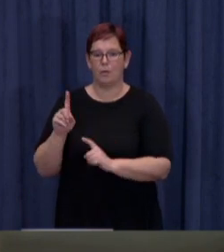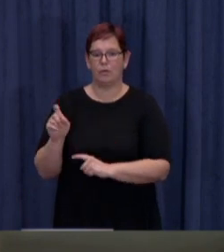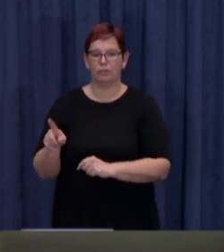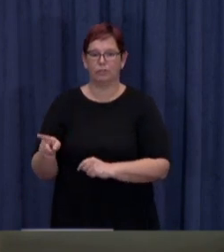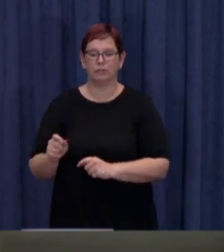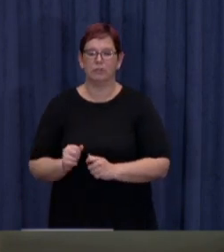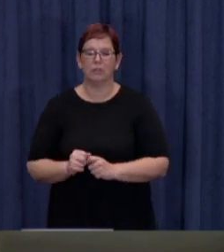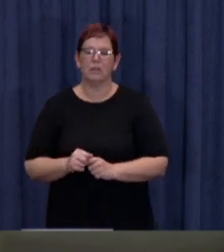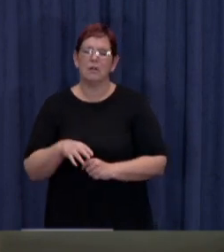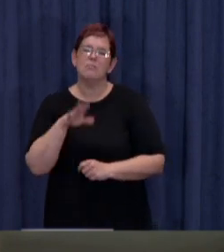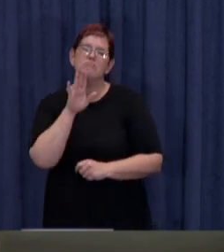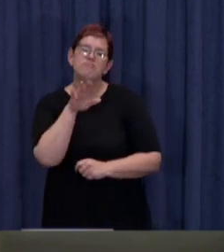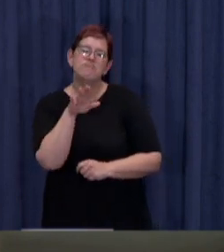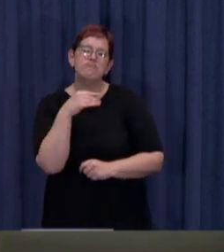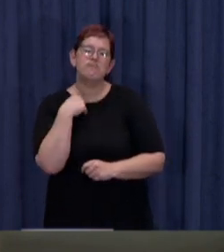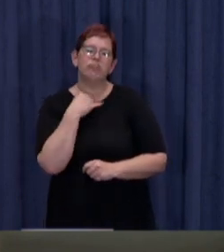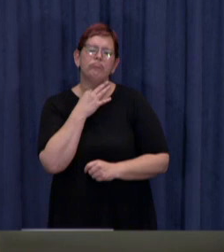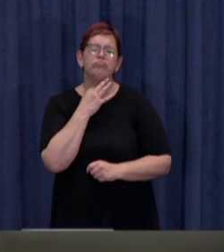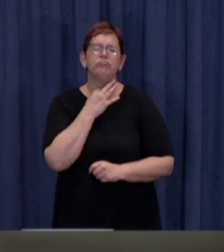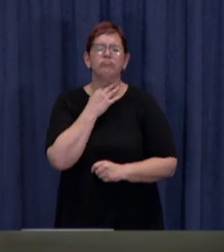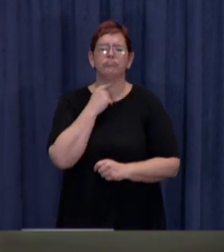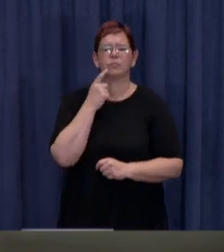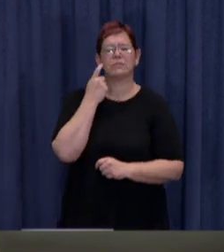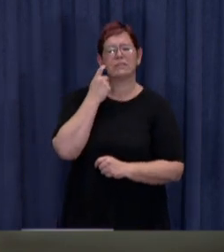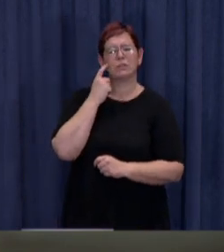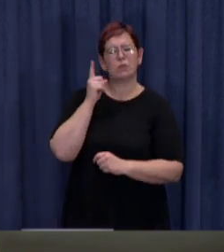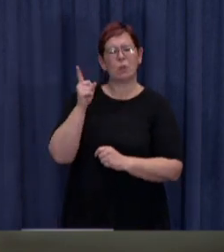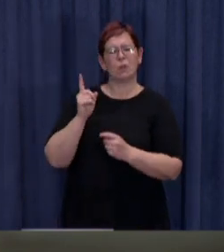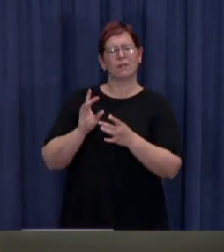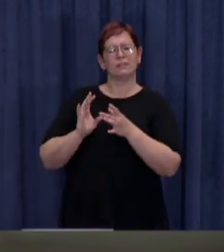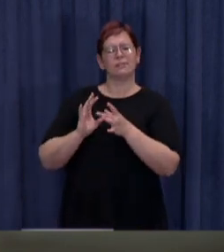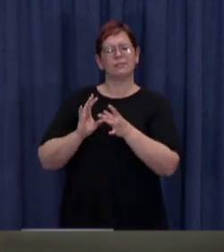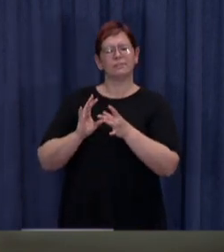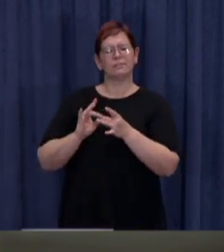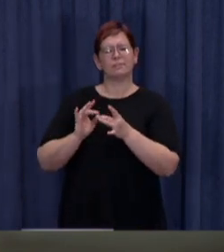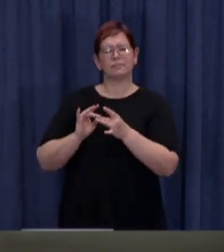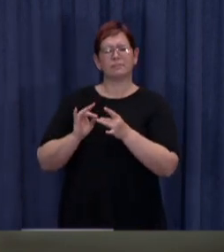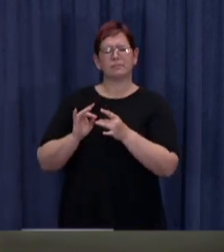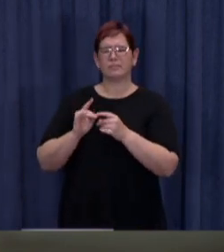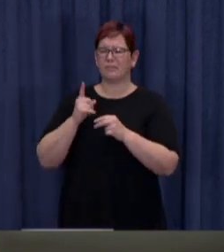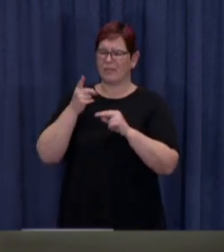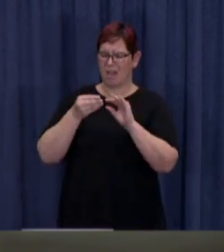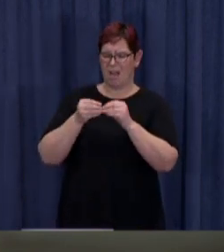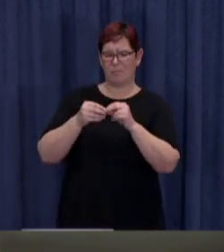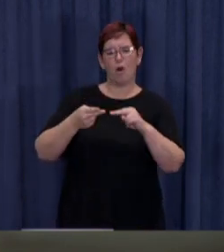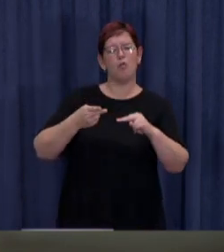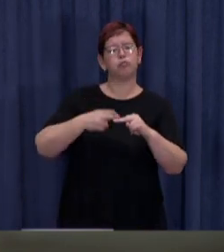but we want to know what exactly does this emergency declaration mean?